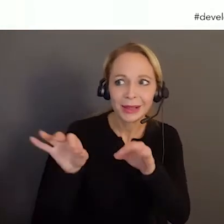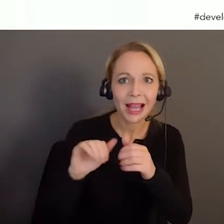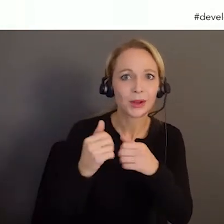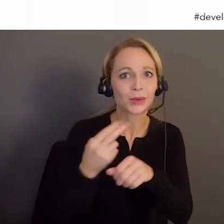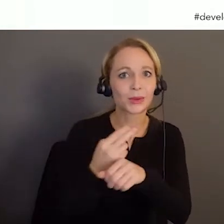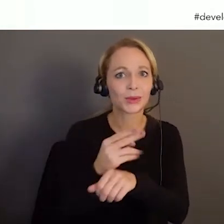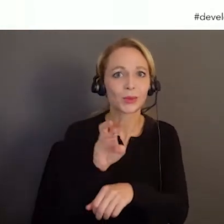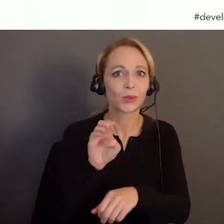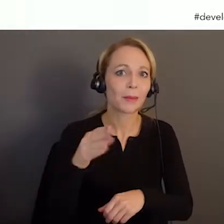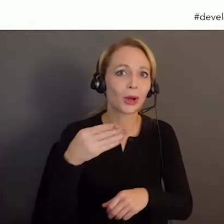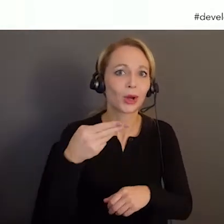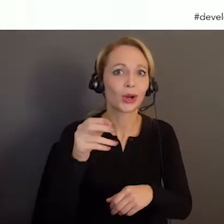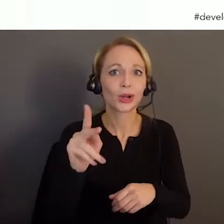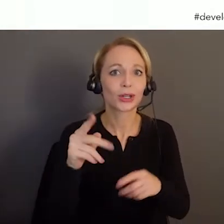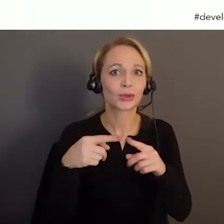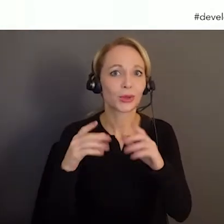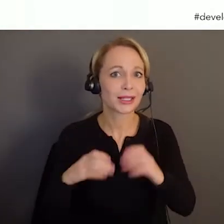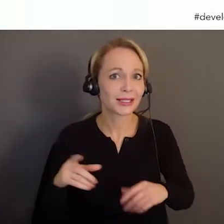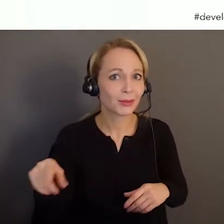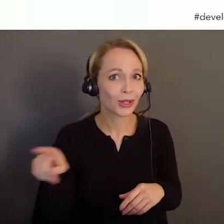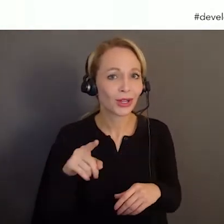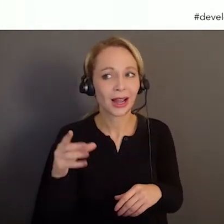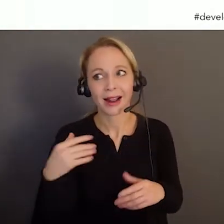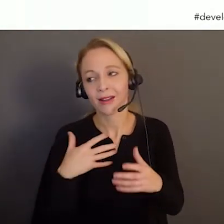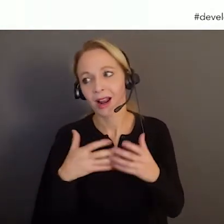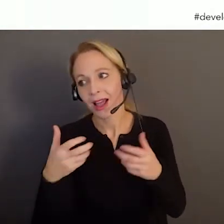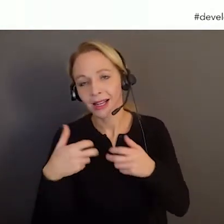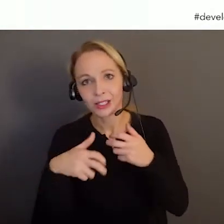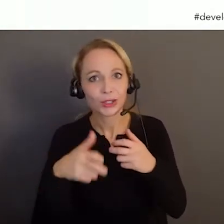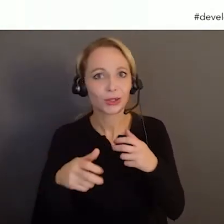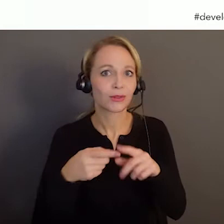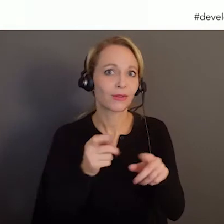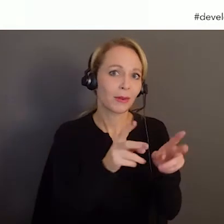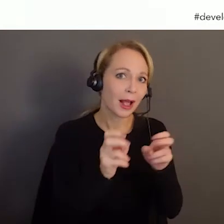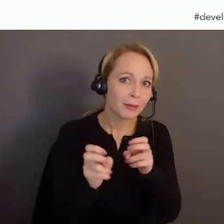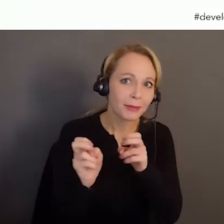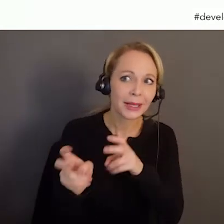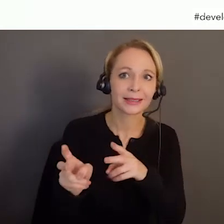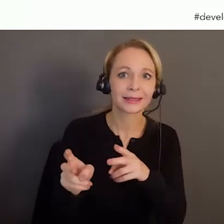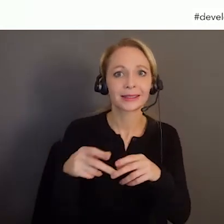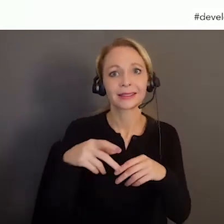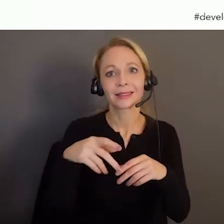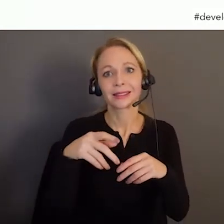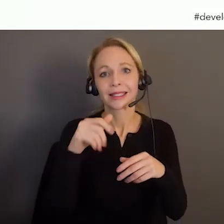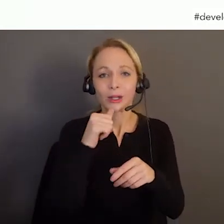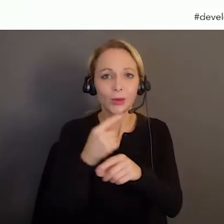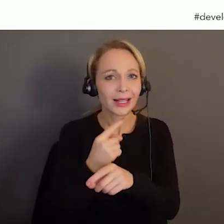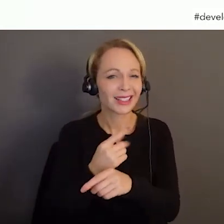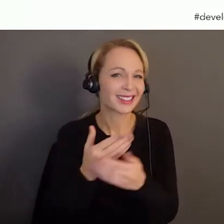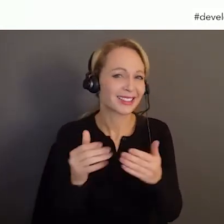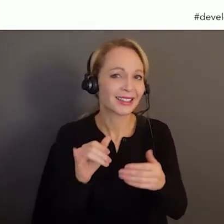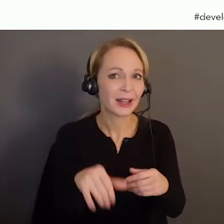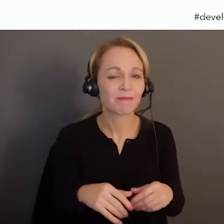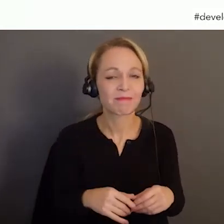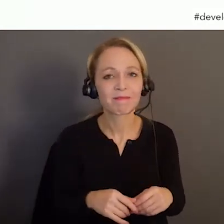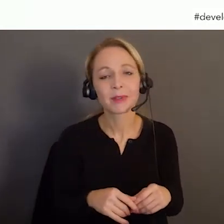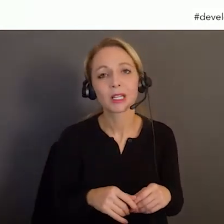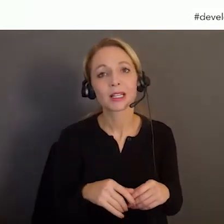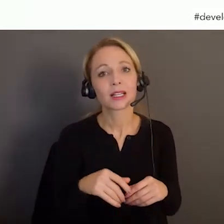EXPLAIN HOW TO USE WEBHOOKS WITH A CUSTOMER AND COPYING